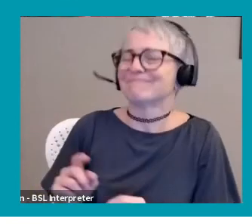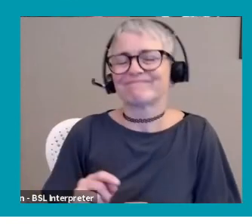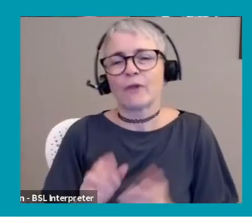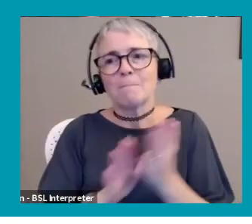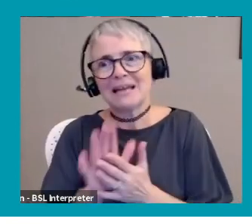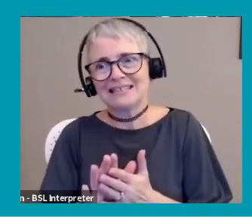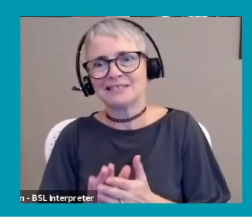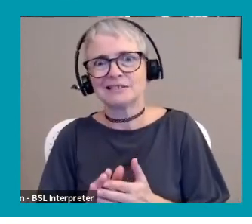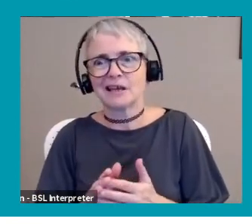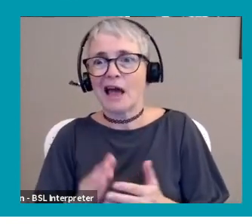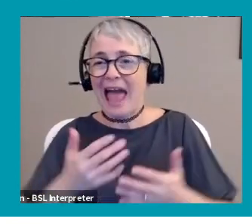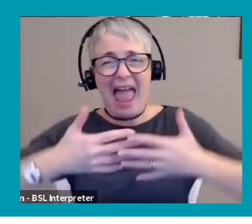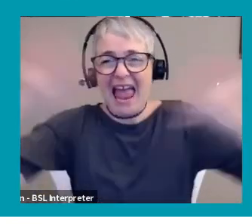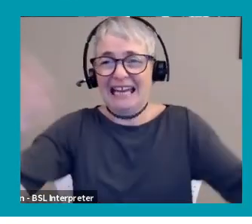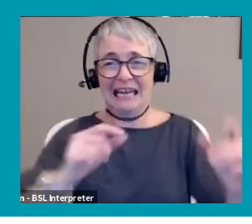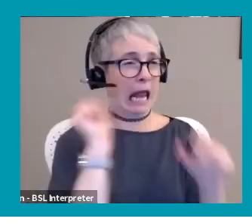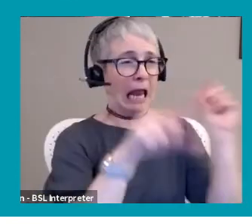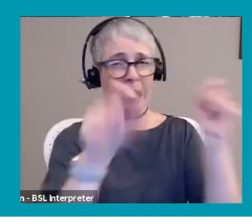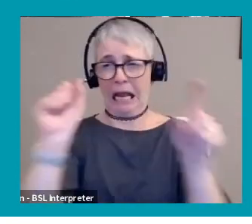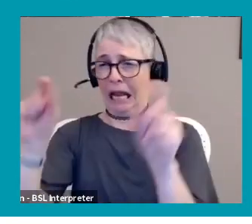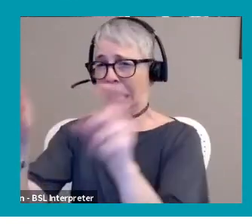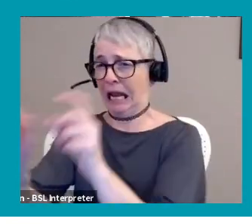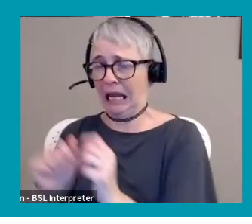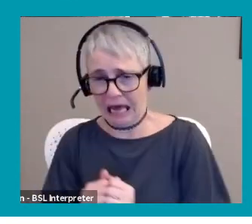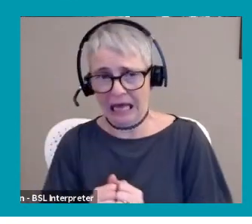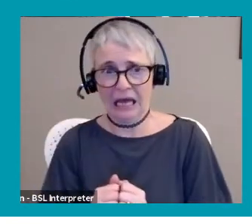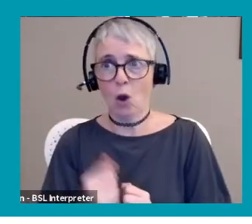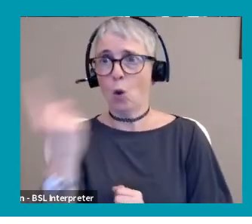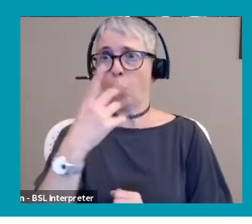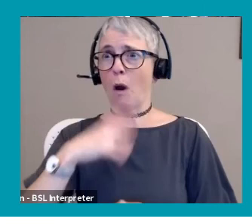know hat I'll just apply, I'll just do anything if somebody will employ me. And actually that